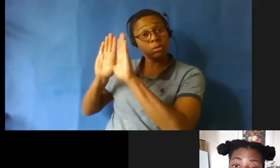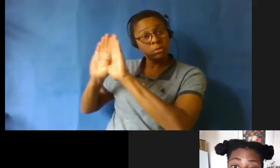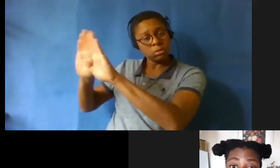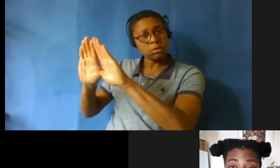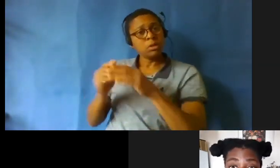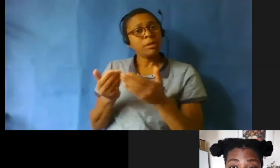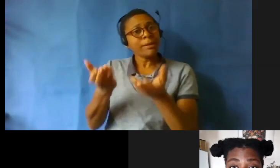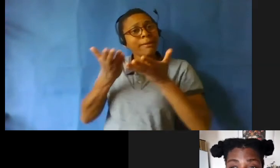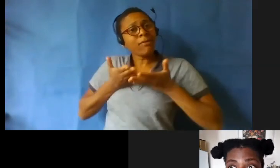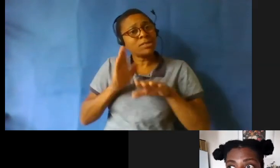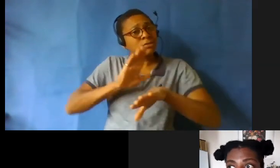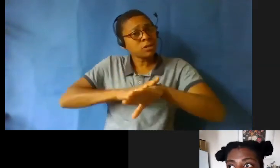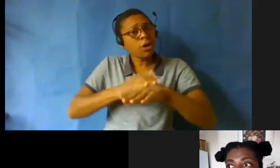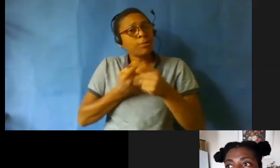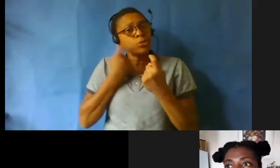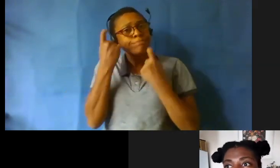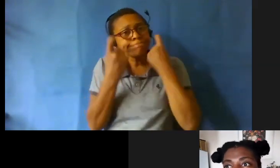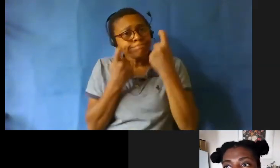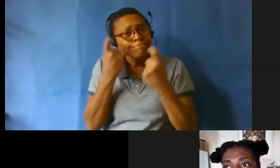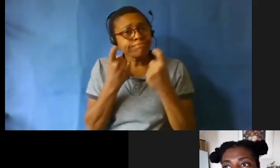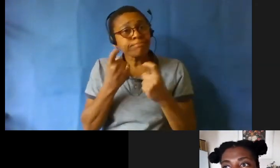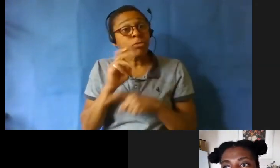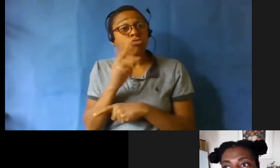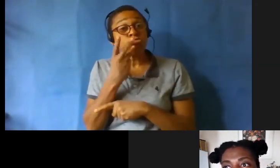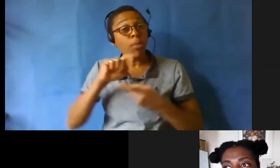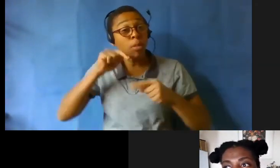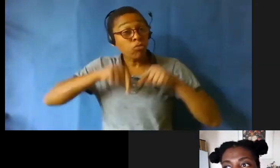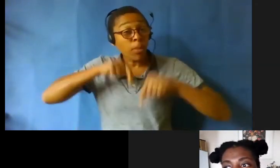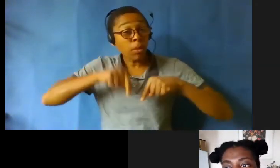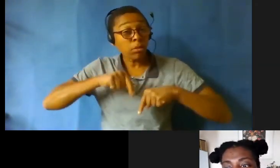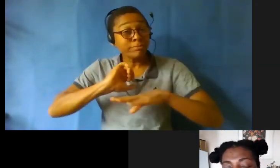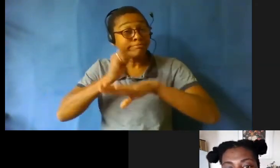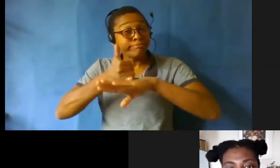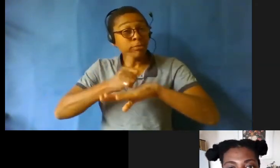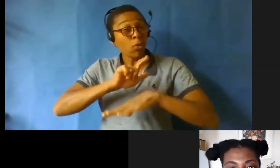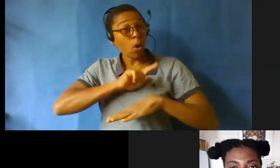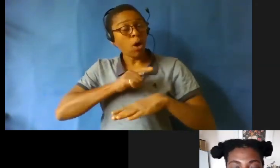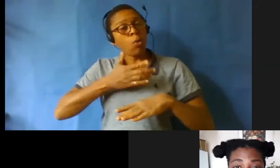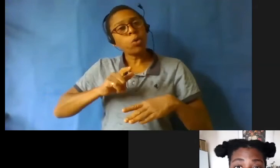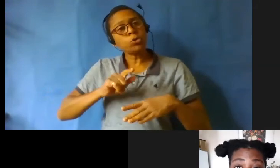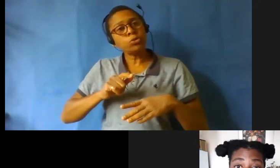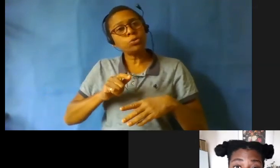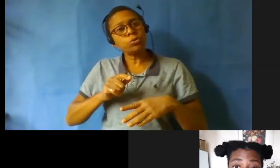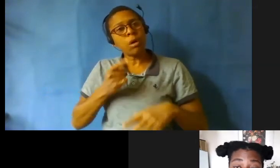Cripples was started to highlight the narratives and increased visibility of